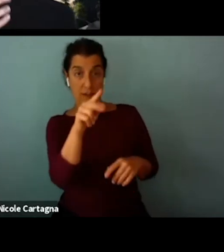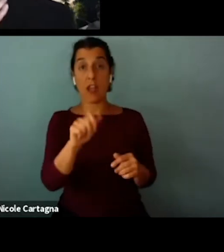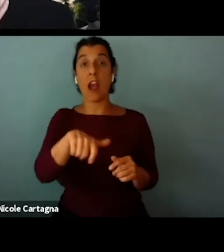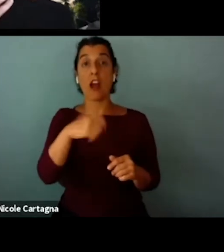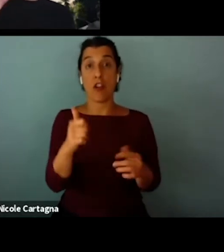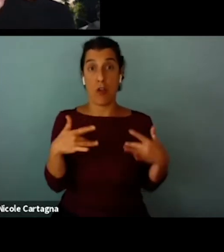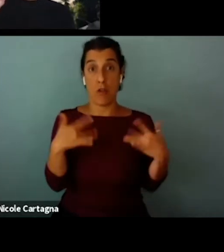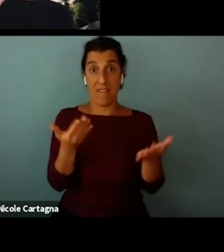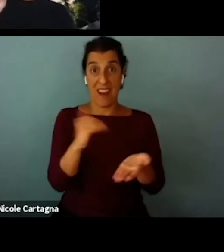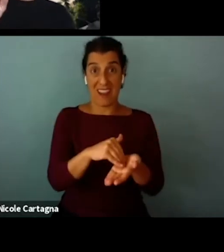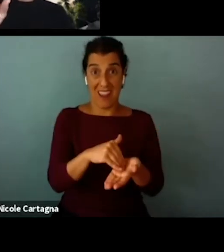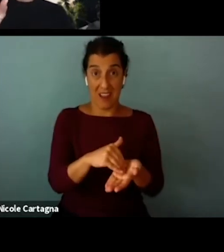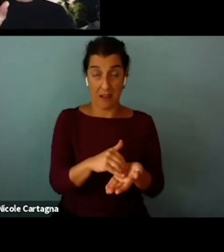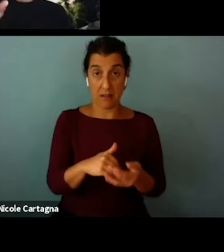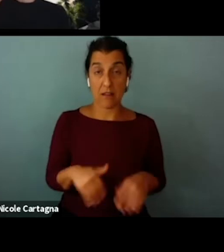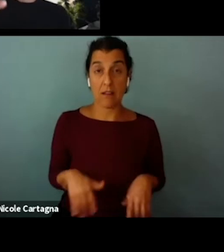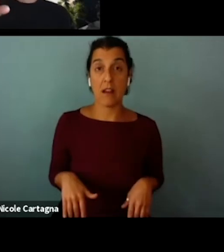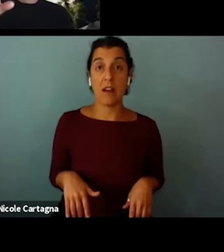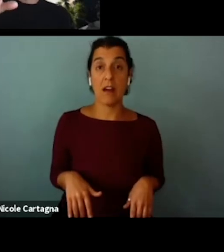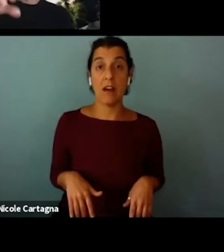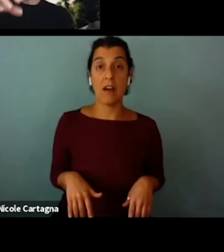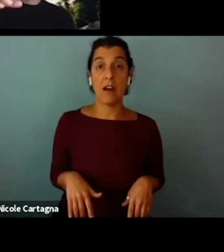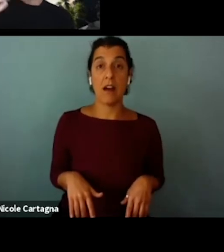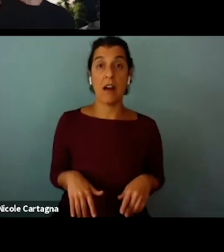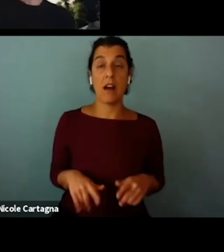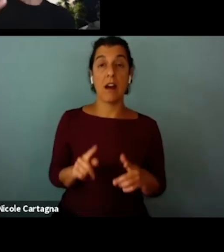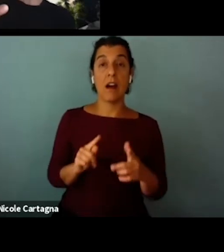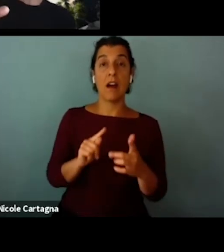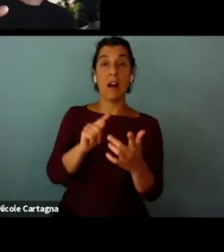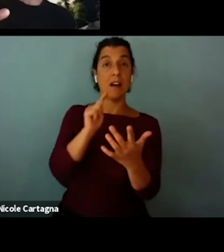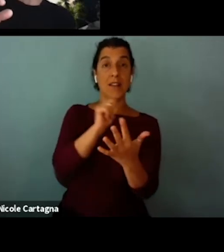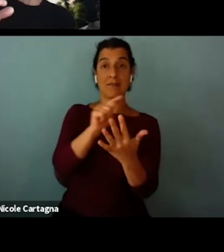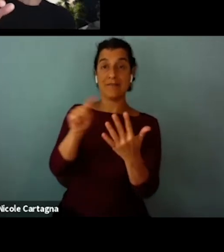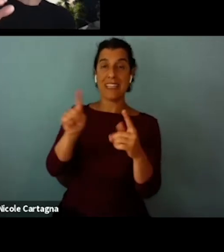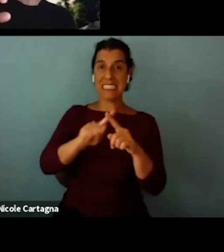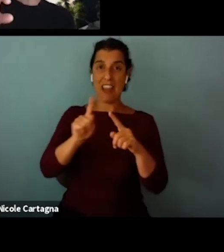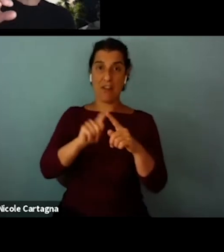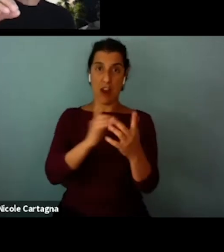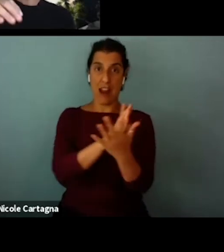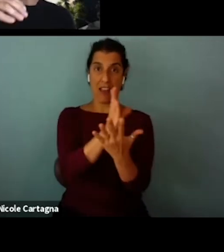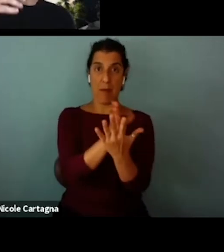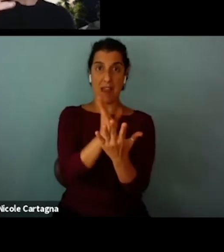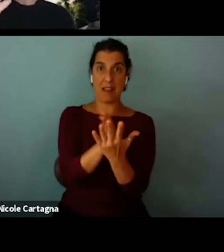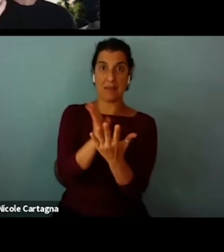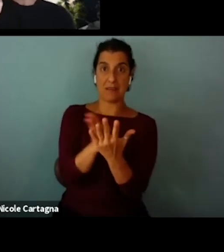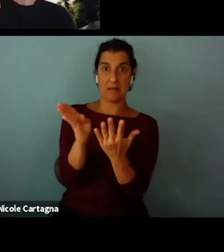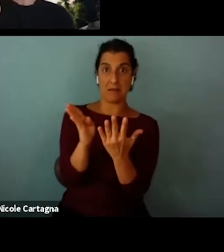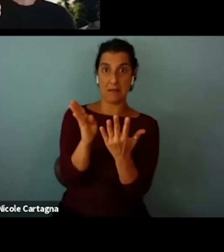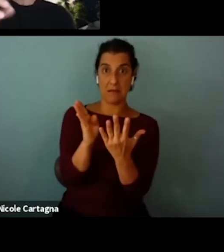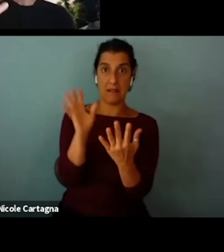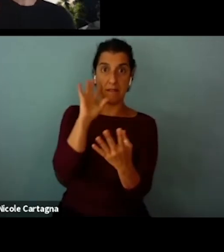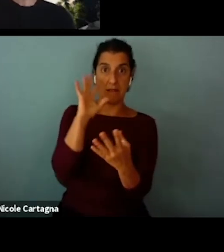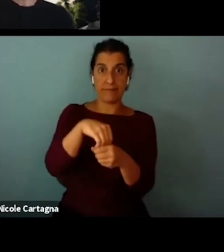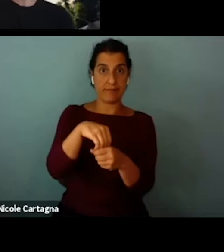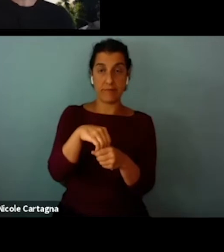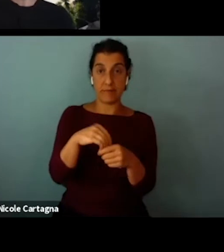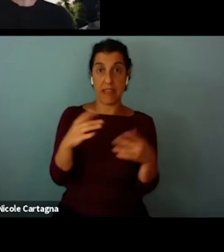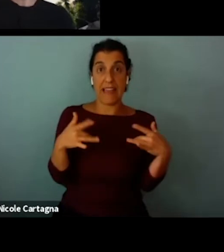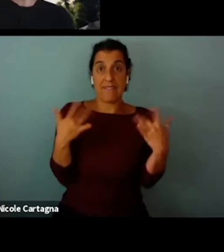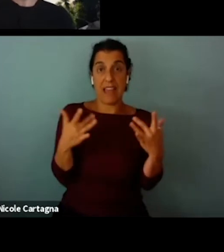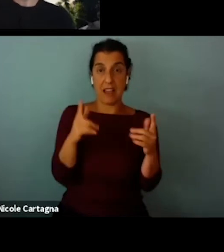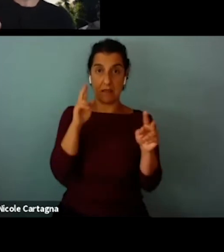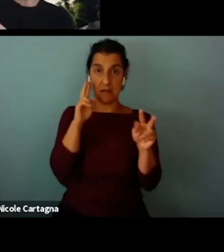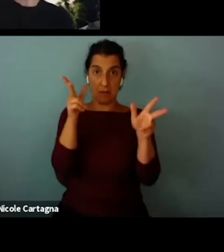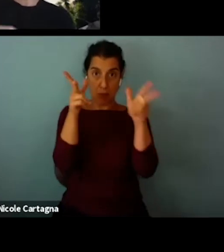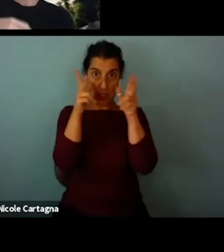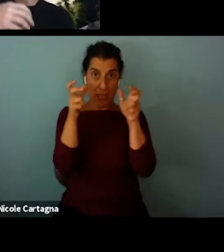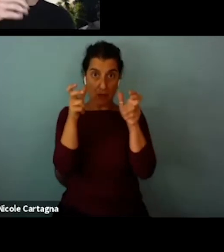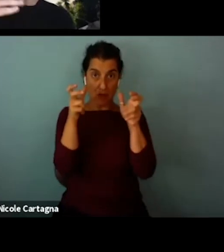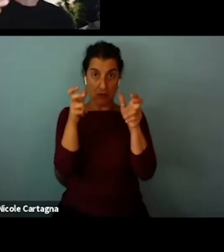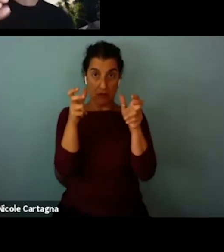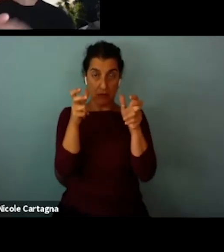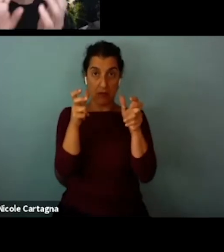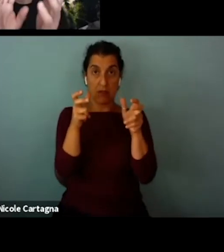and so these are all different elements of of basically event perception and then action and